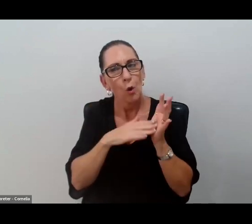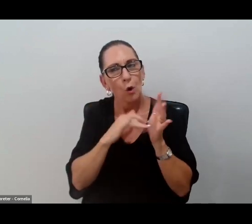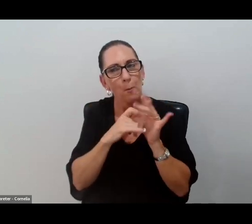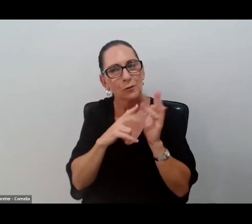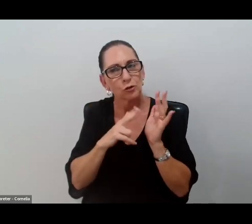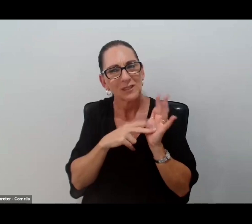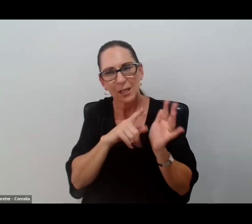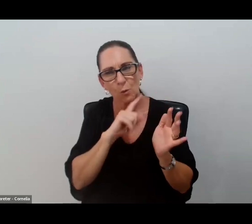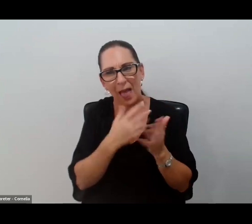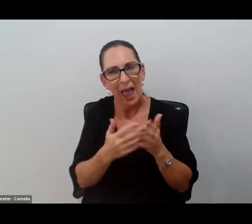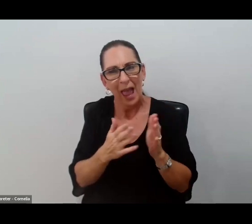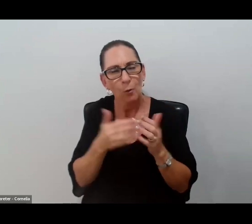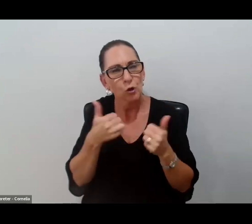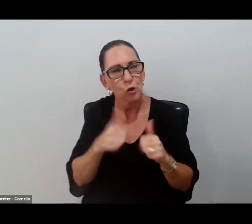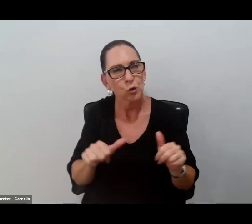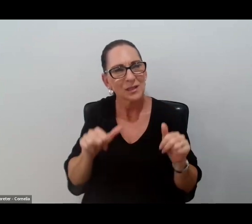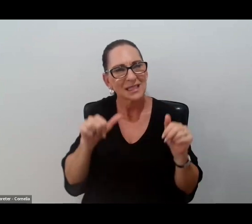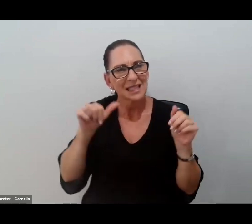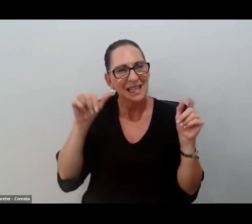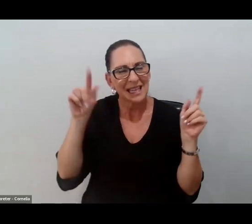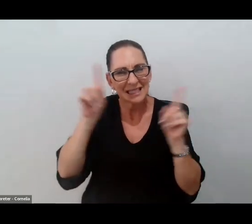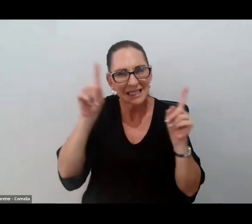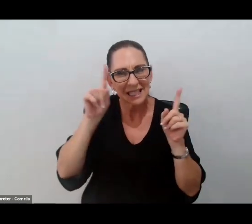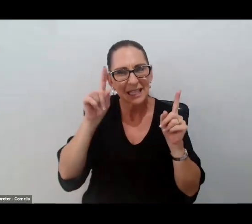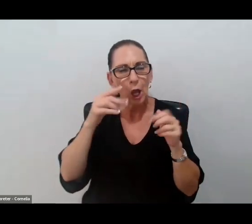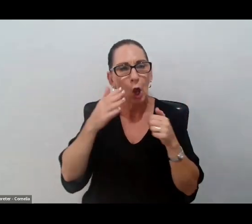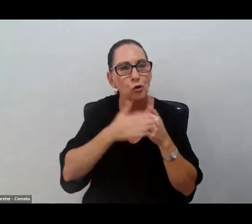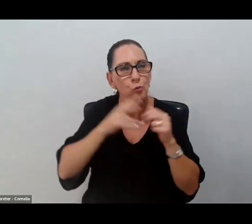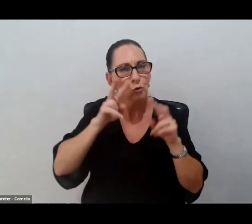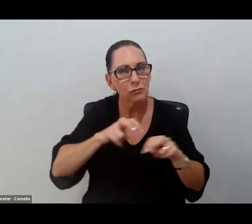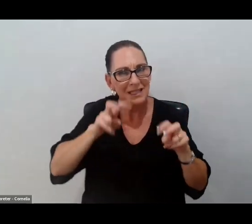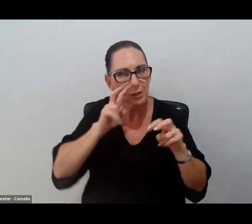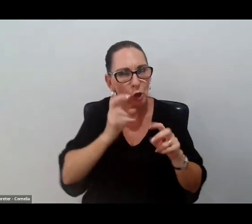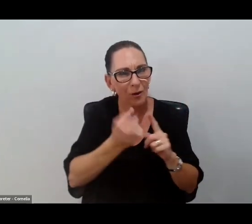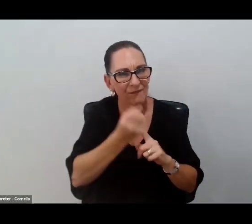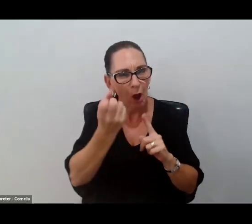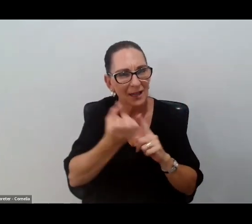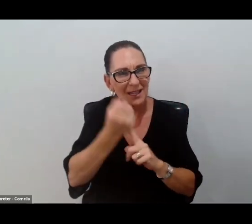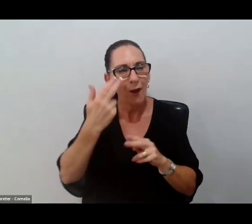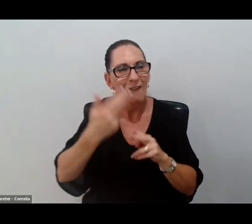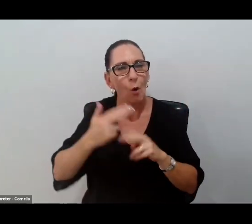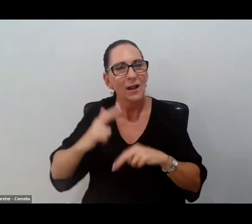and new research findings to develop and enforce policies that effectively reduce and eliminate